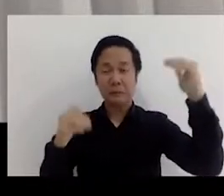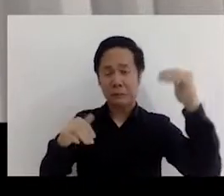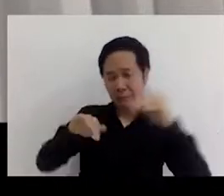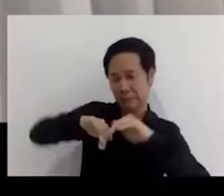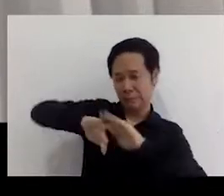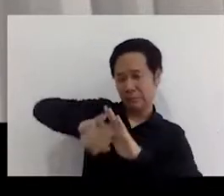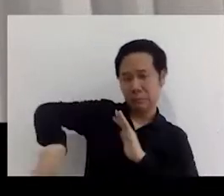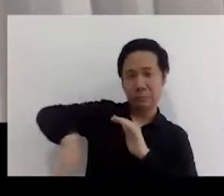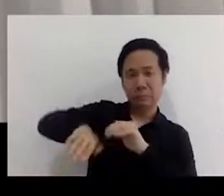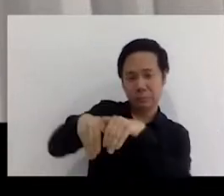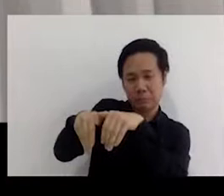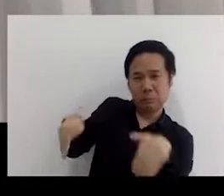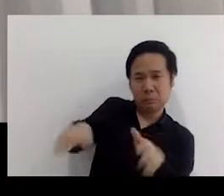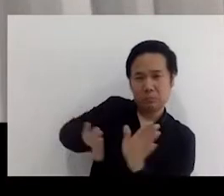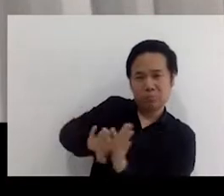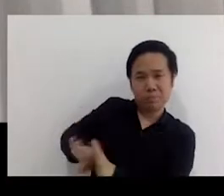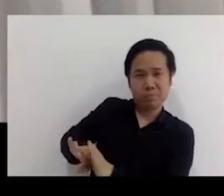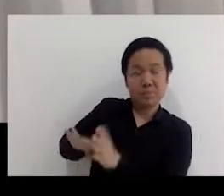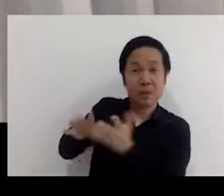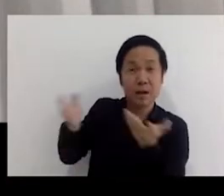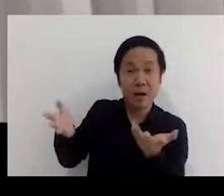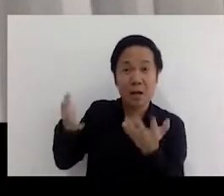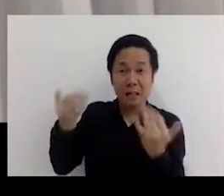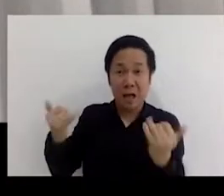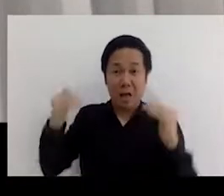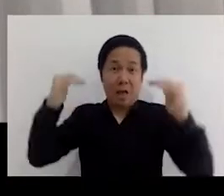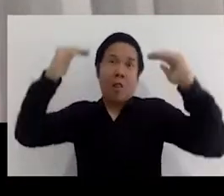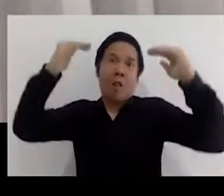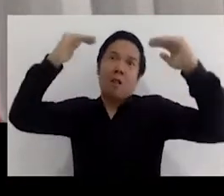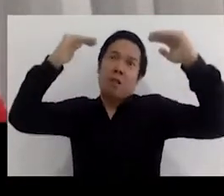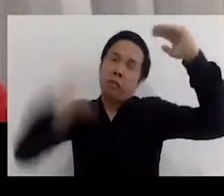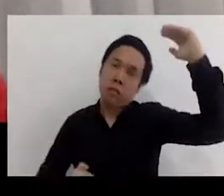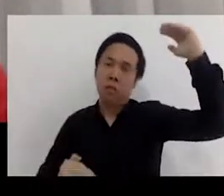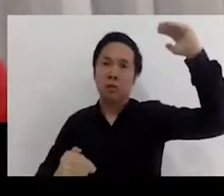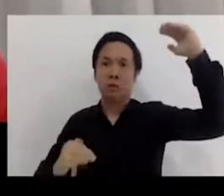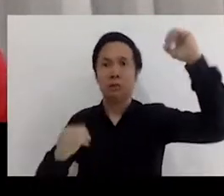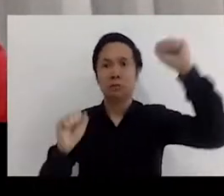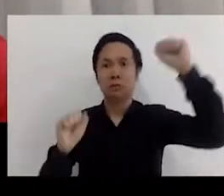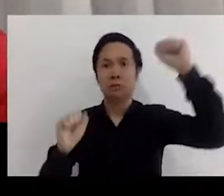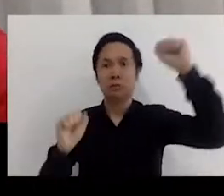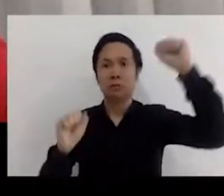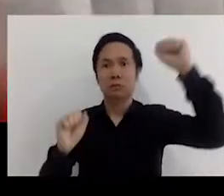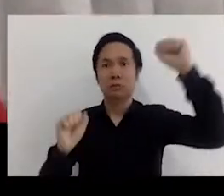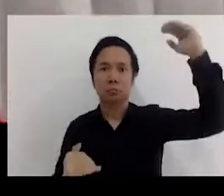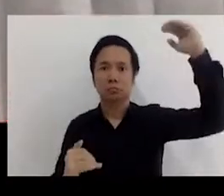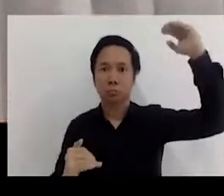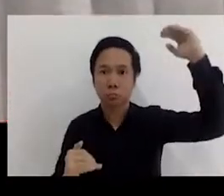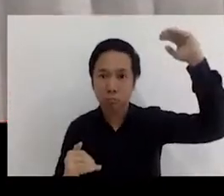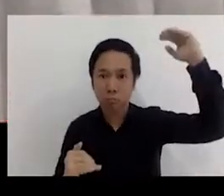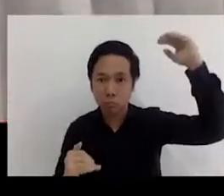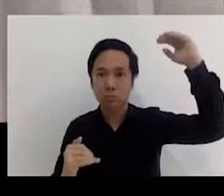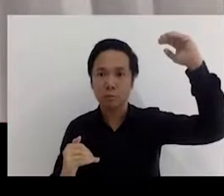increasing in this moment with COVID-19. Excuse me.